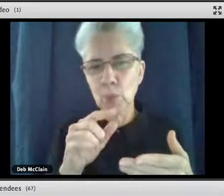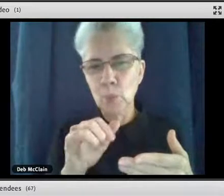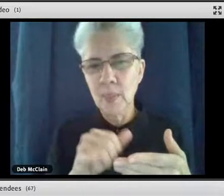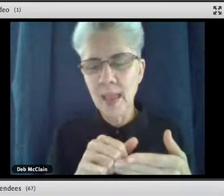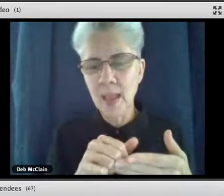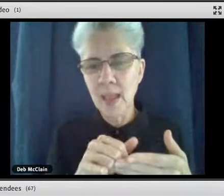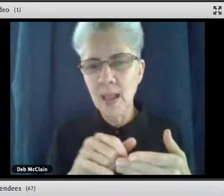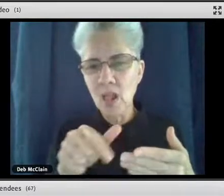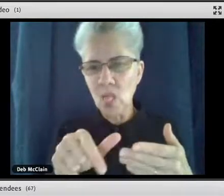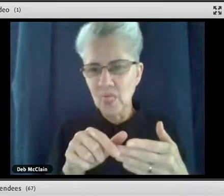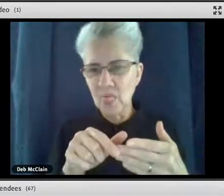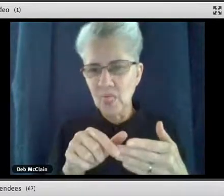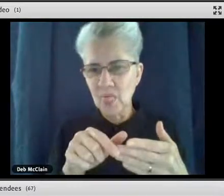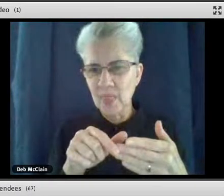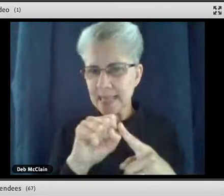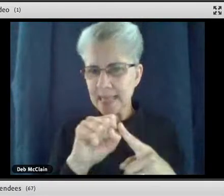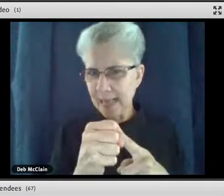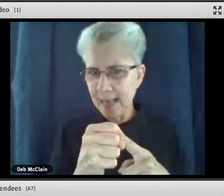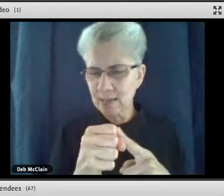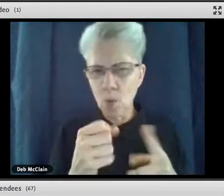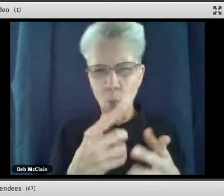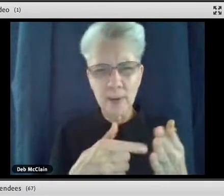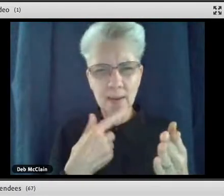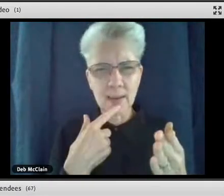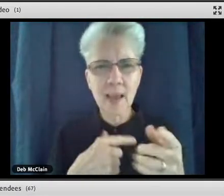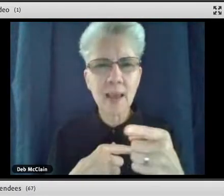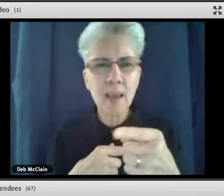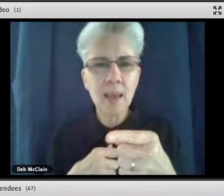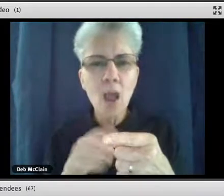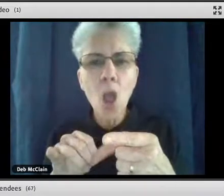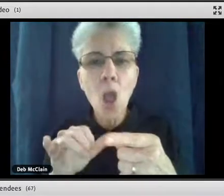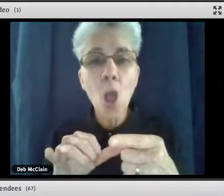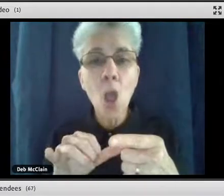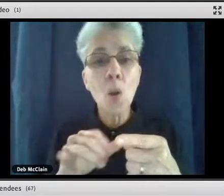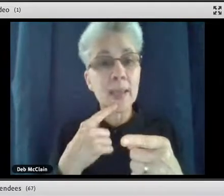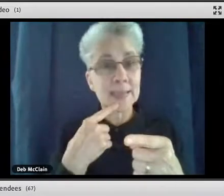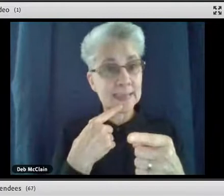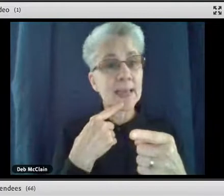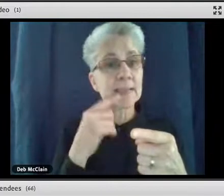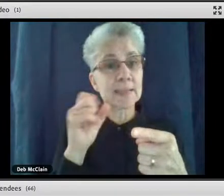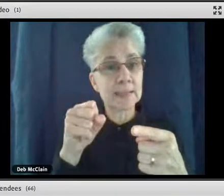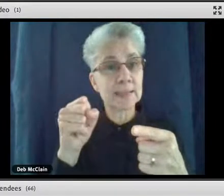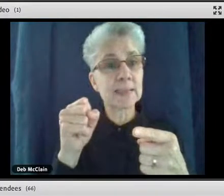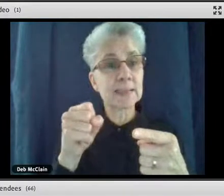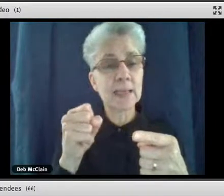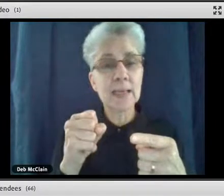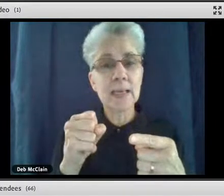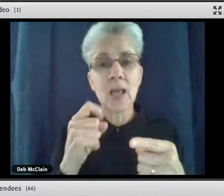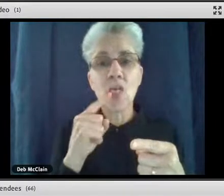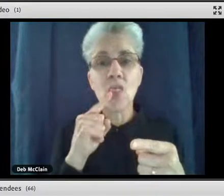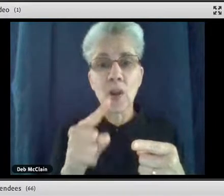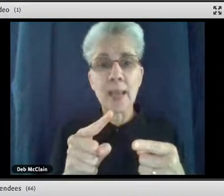So I'll just tell you. In this particular case, what did I say? Hold on.